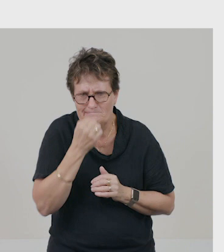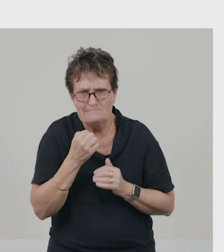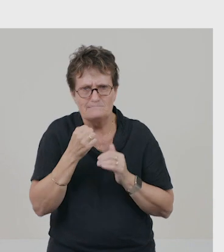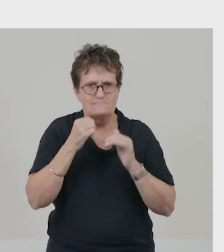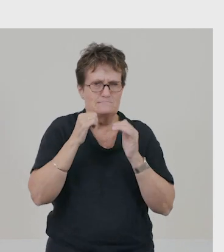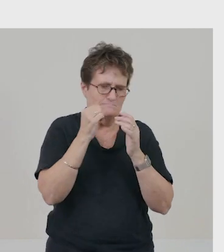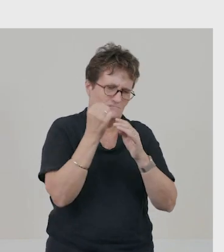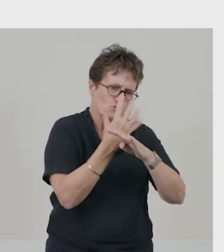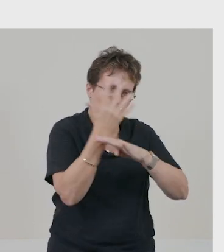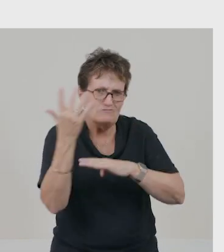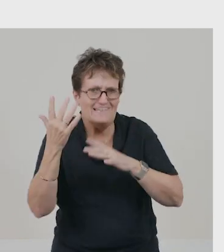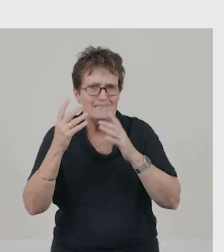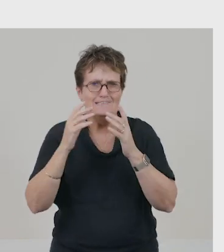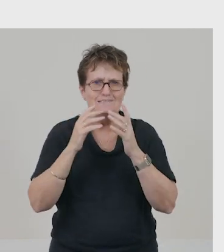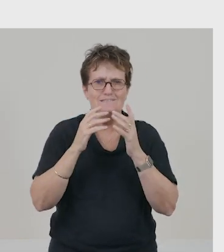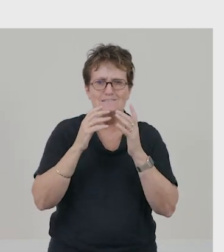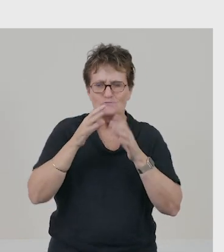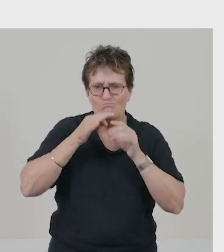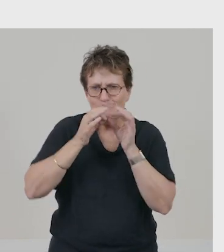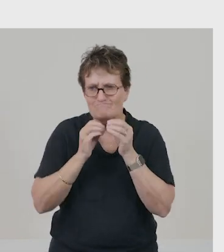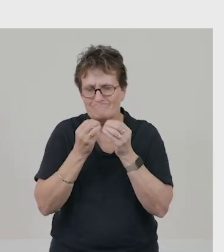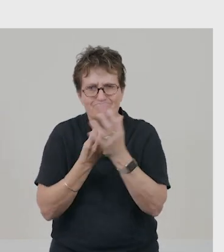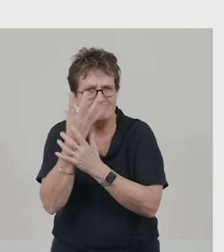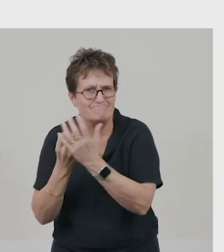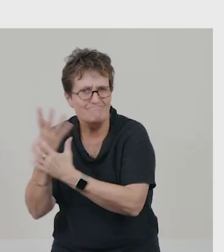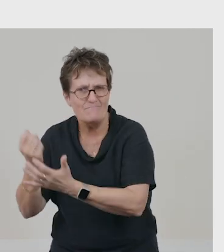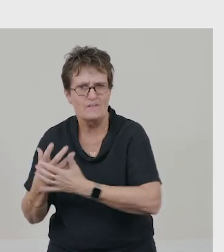And, adaptations like two eyelids, nocturnal behaviour,